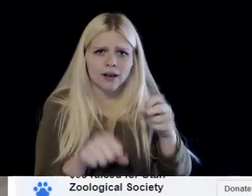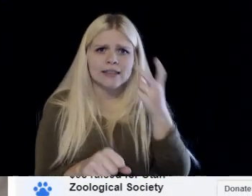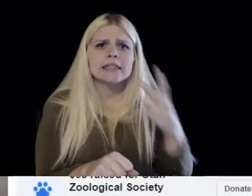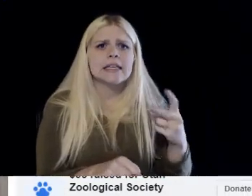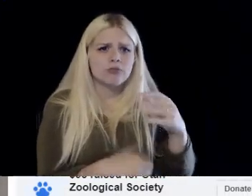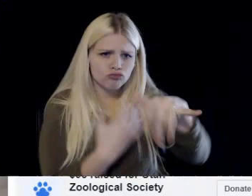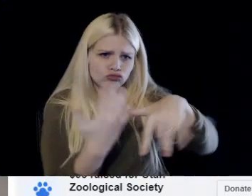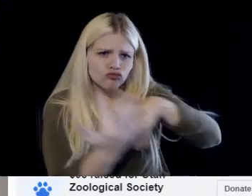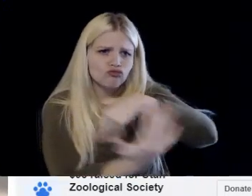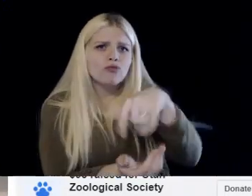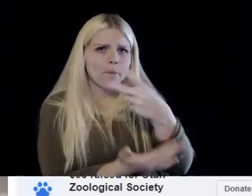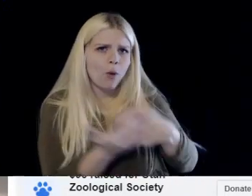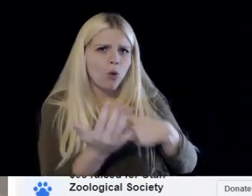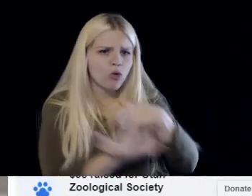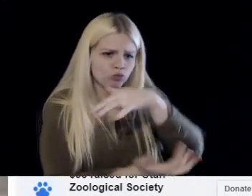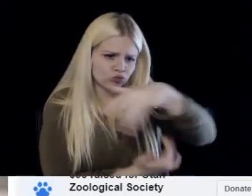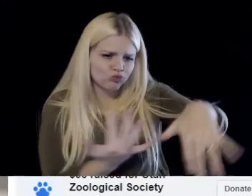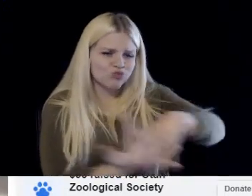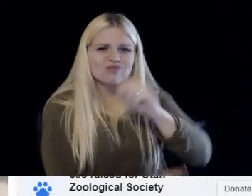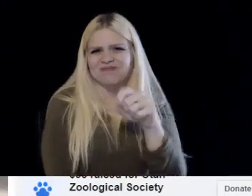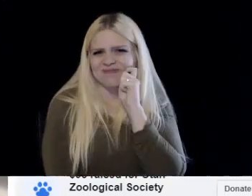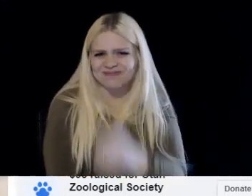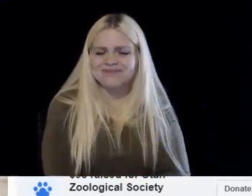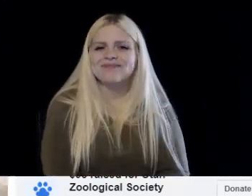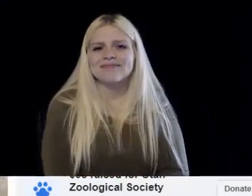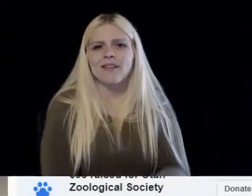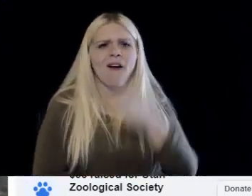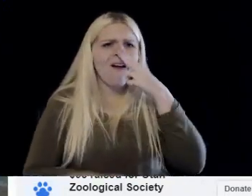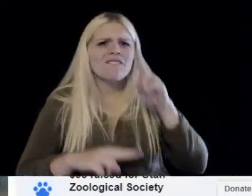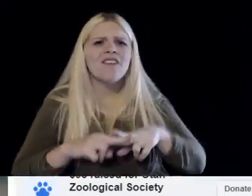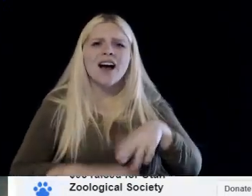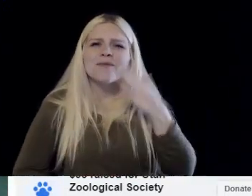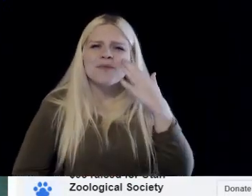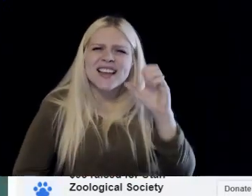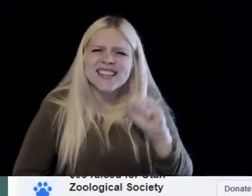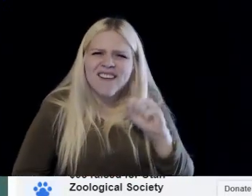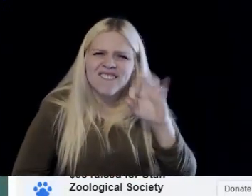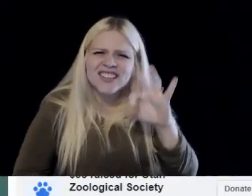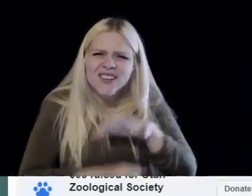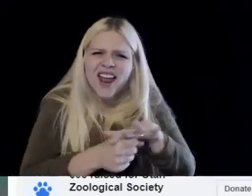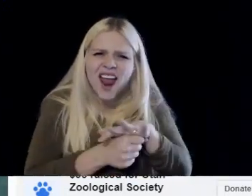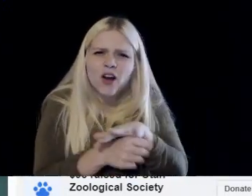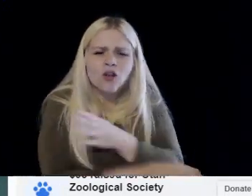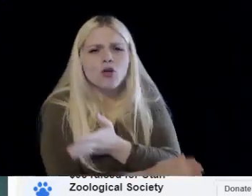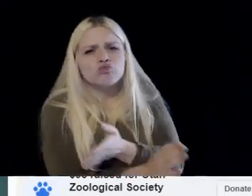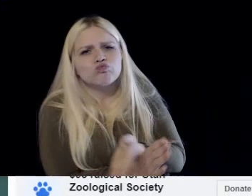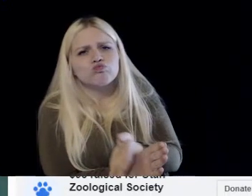Erica: It's so fun. That spot, just off San Francisco, where all the sea lions lay there barking